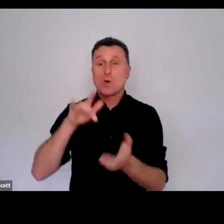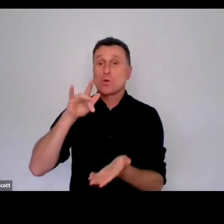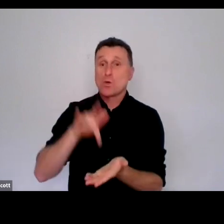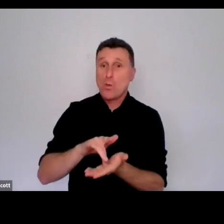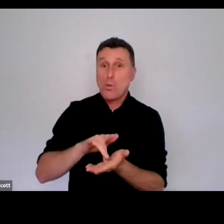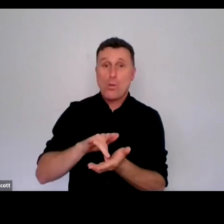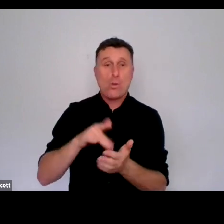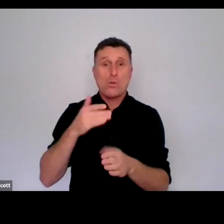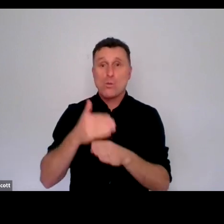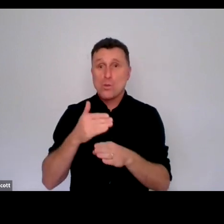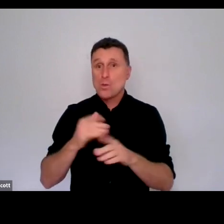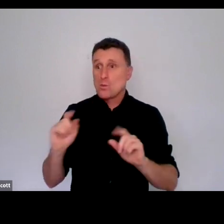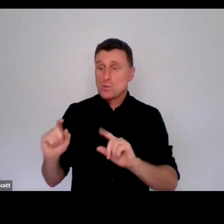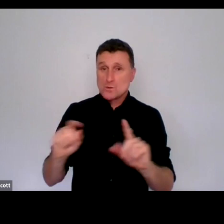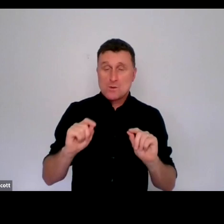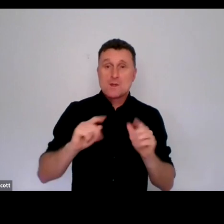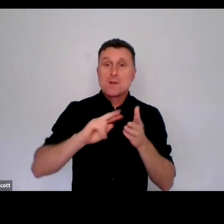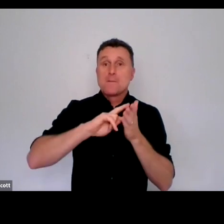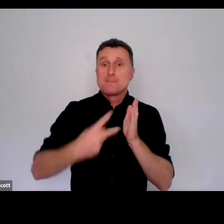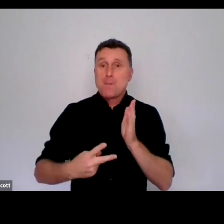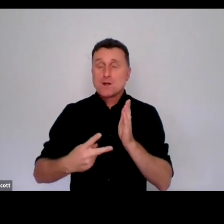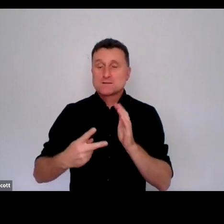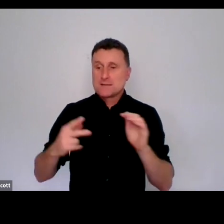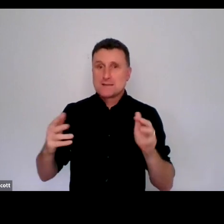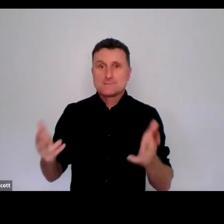around policy development and stewarding change across government.